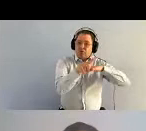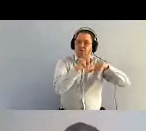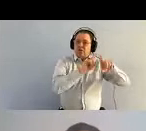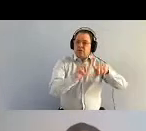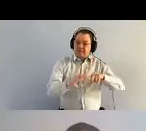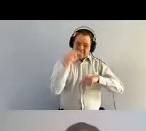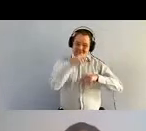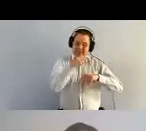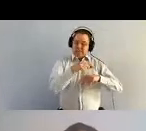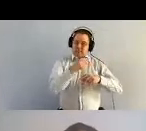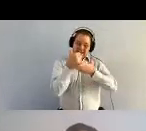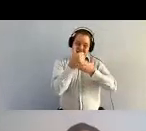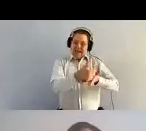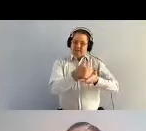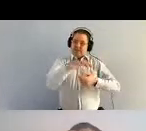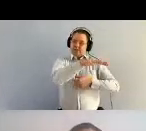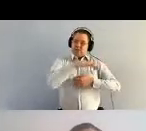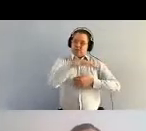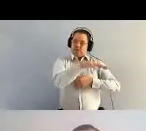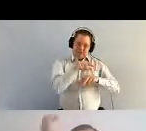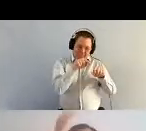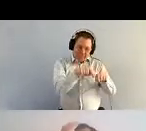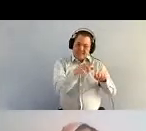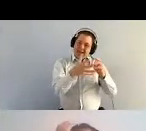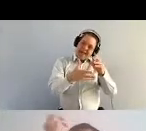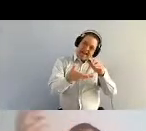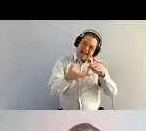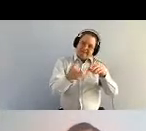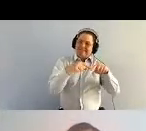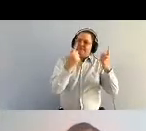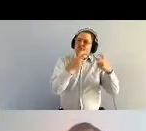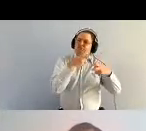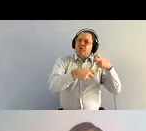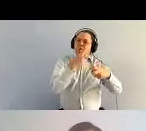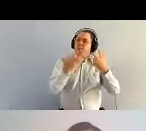con testings and made some recommendations that were very